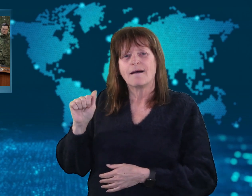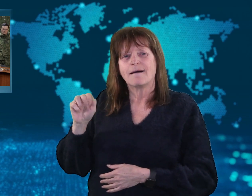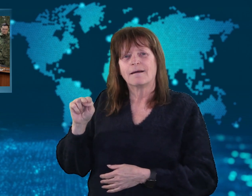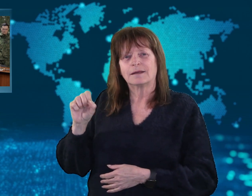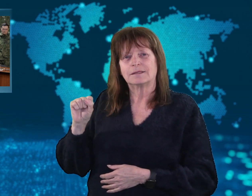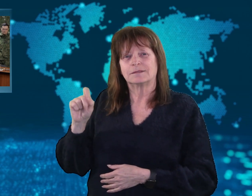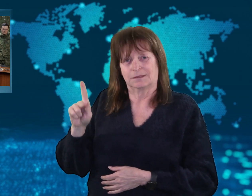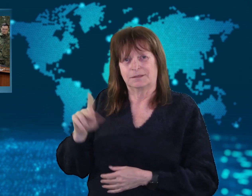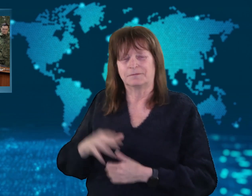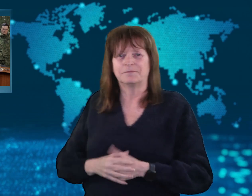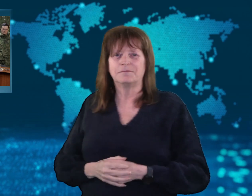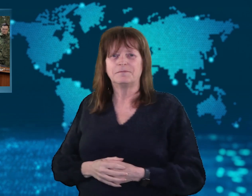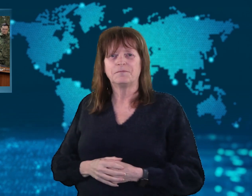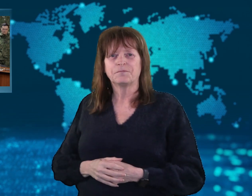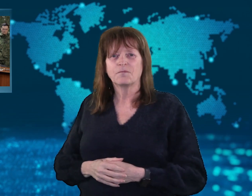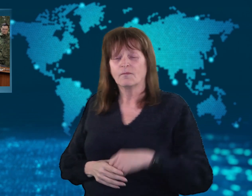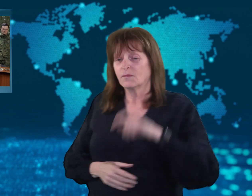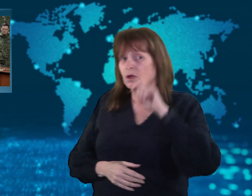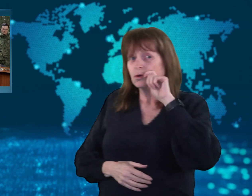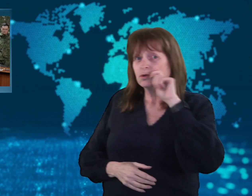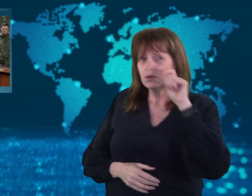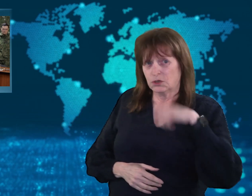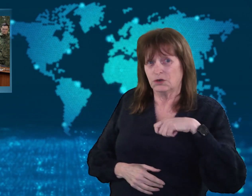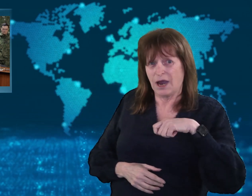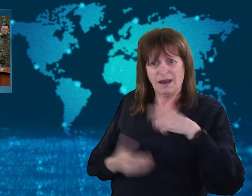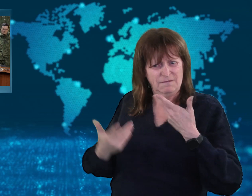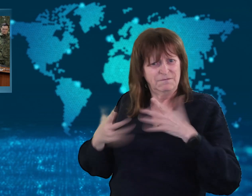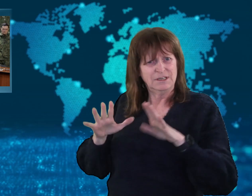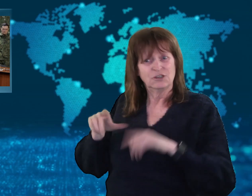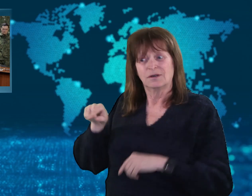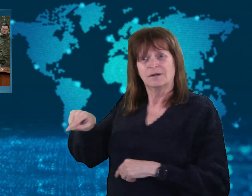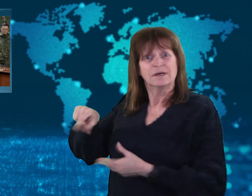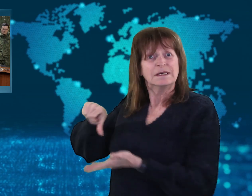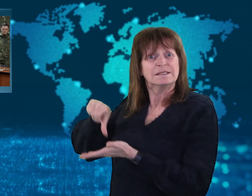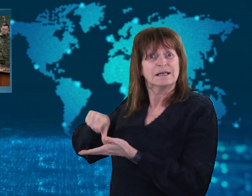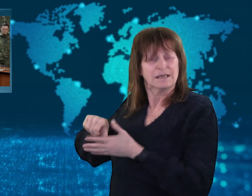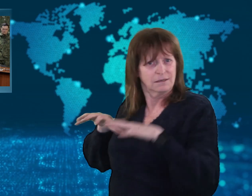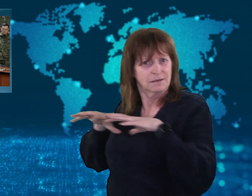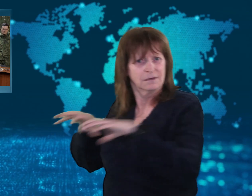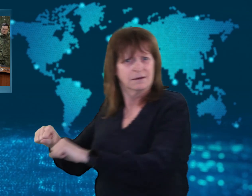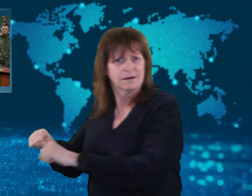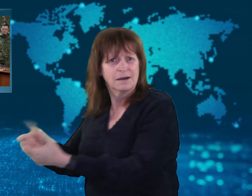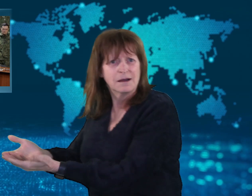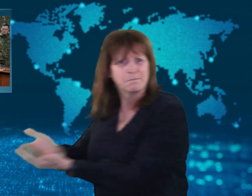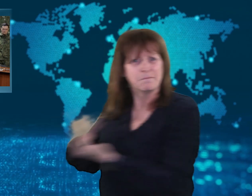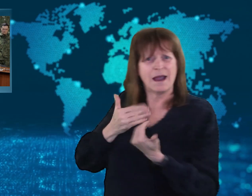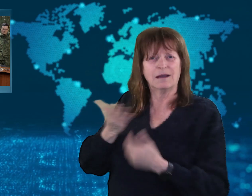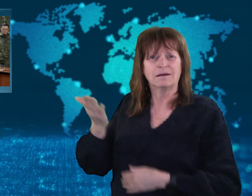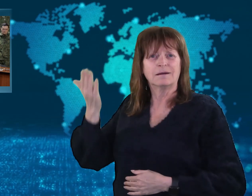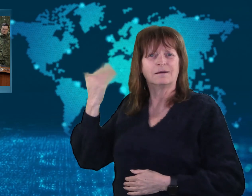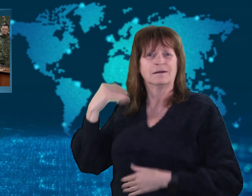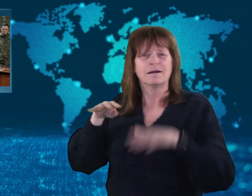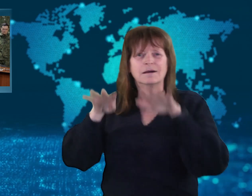Ukraine had taken back the city in September 2022 after Russia